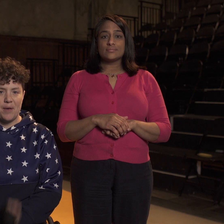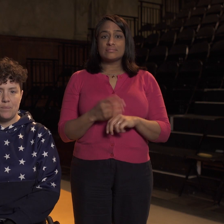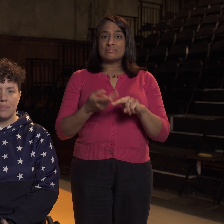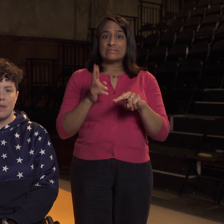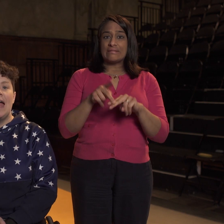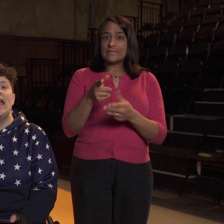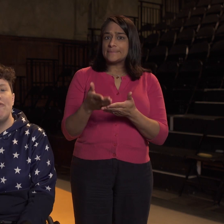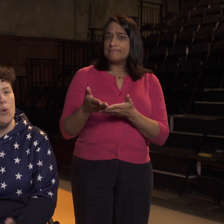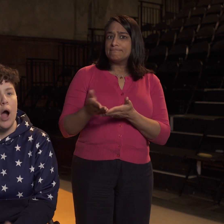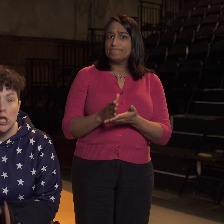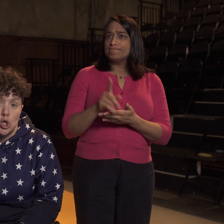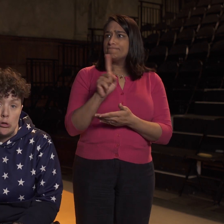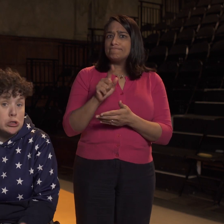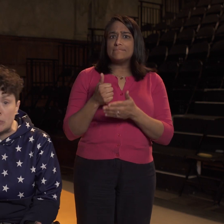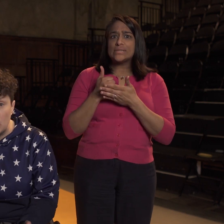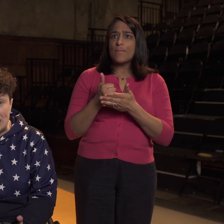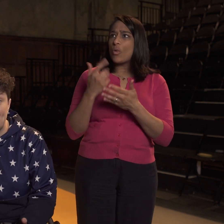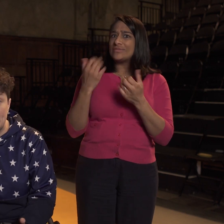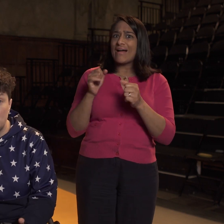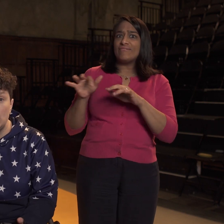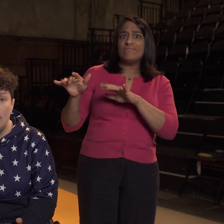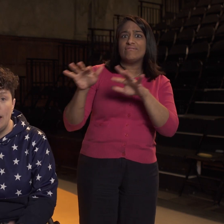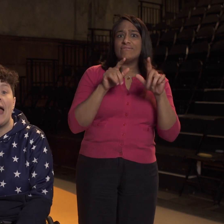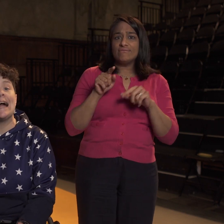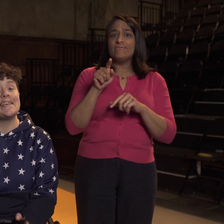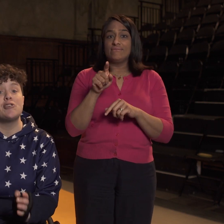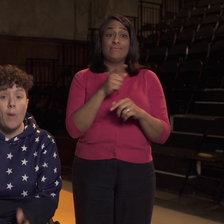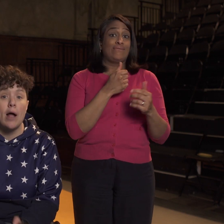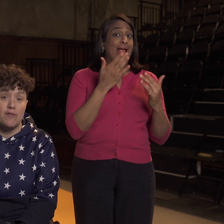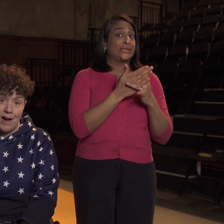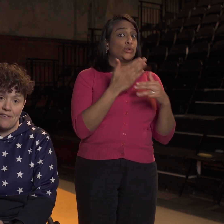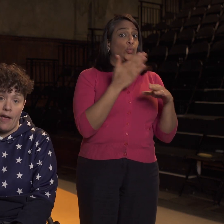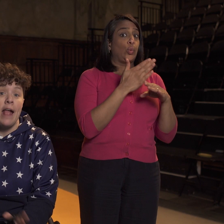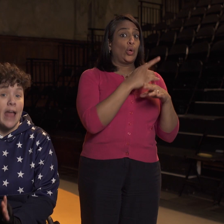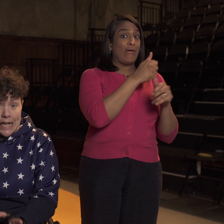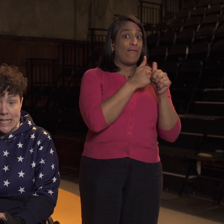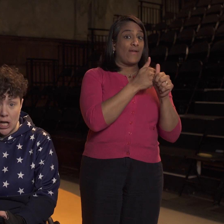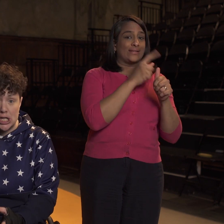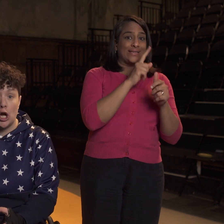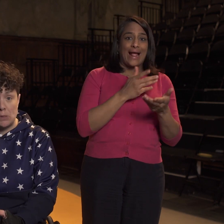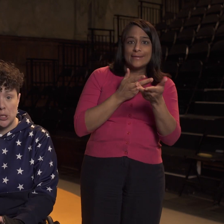beans, biscuit If you are unsure what support is available, the Access to Work adviser